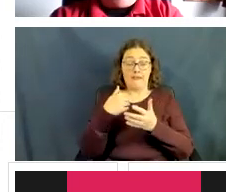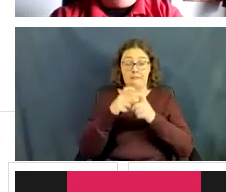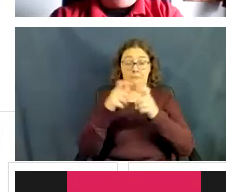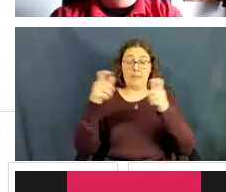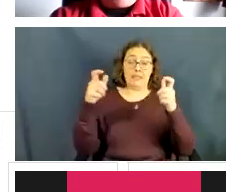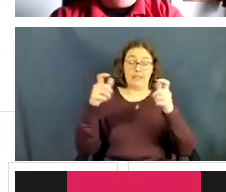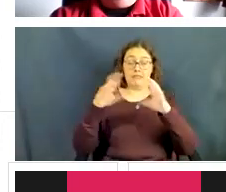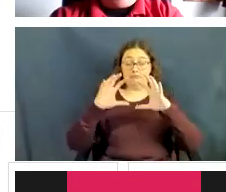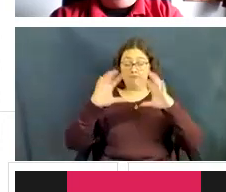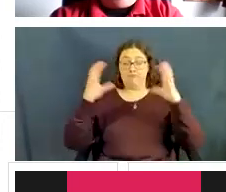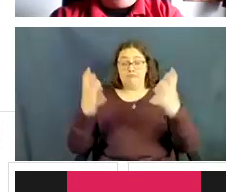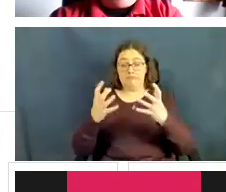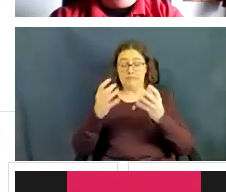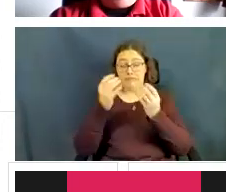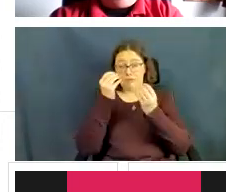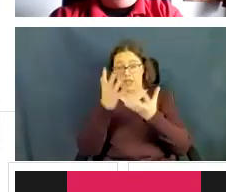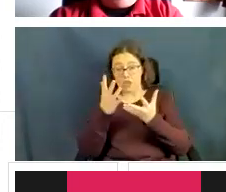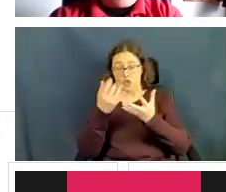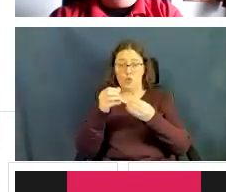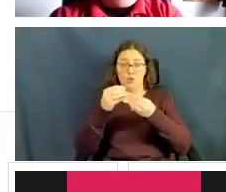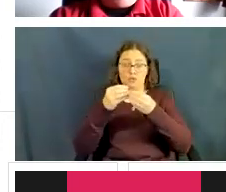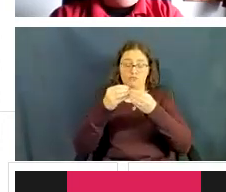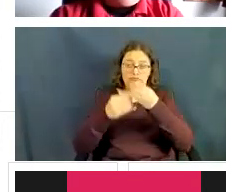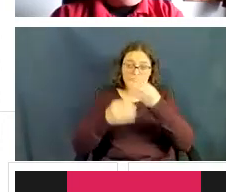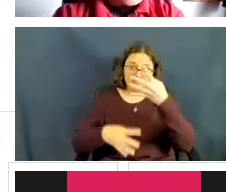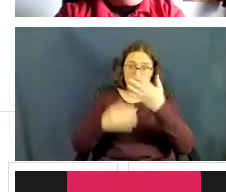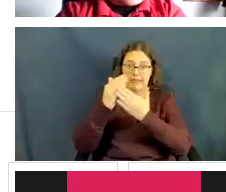Okay thanks Sandy, I know you are driving for me.